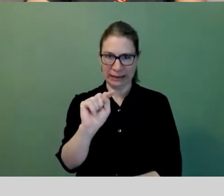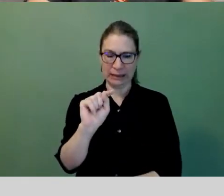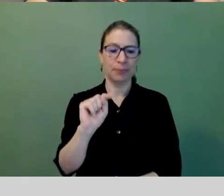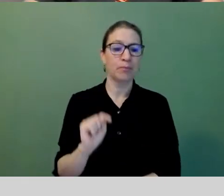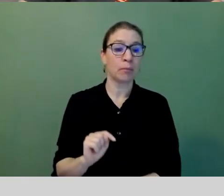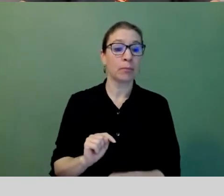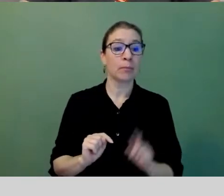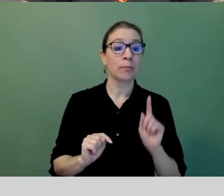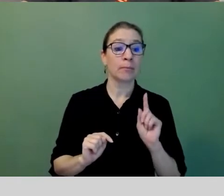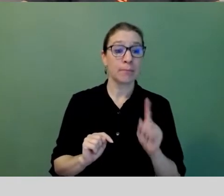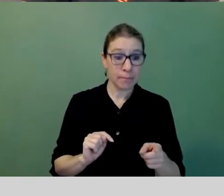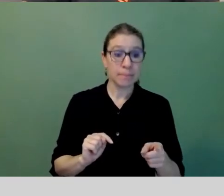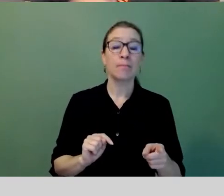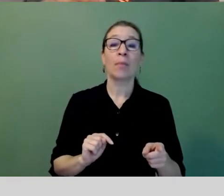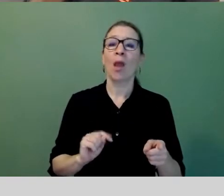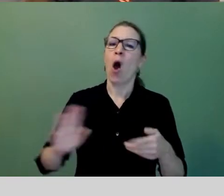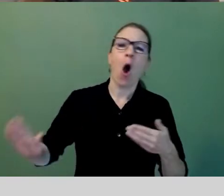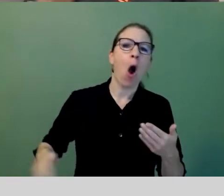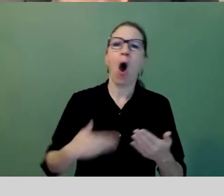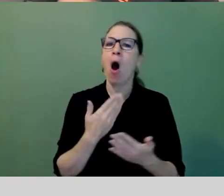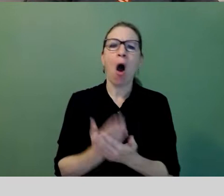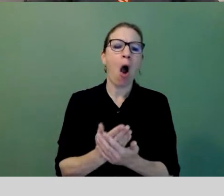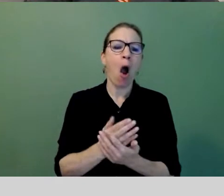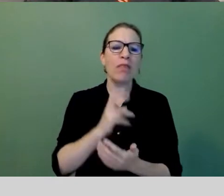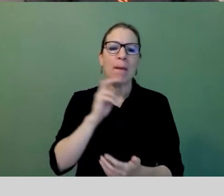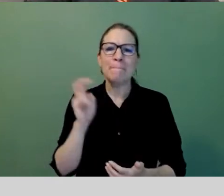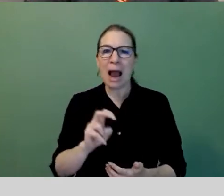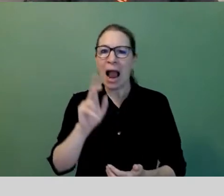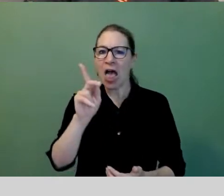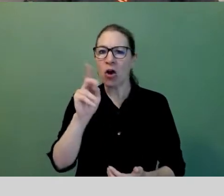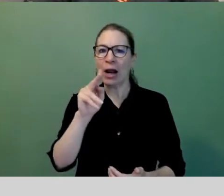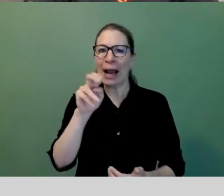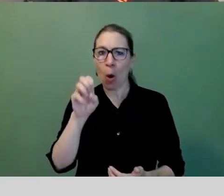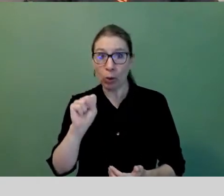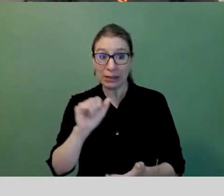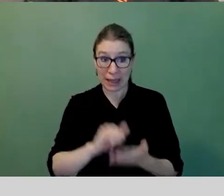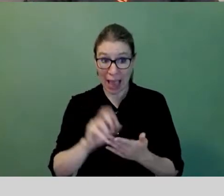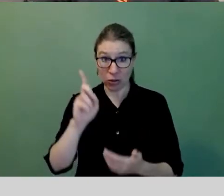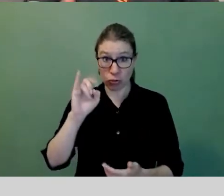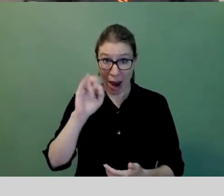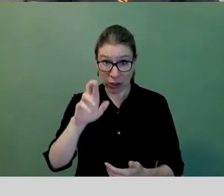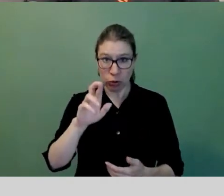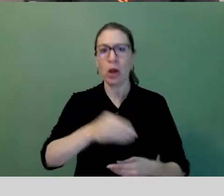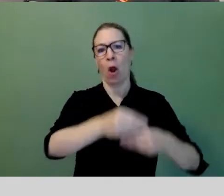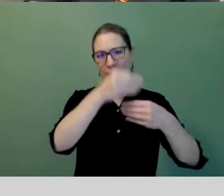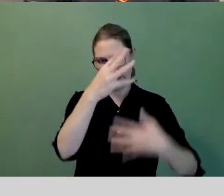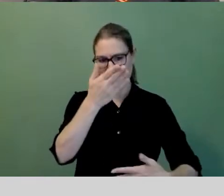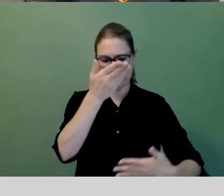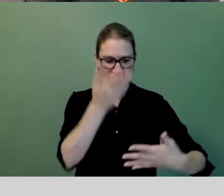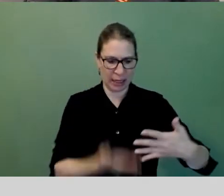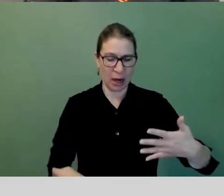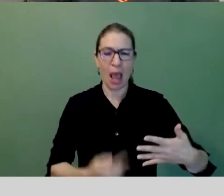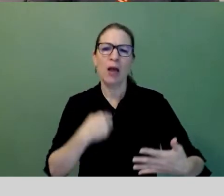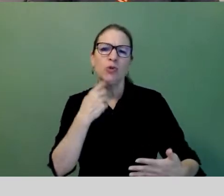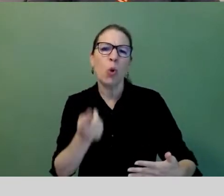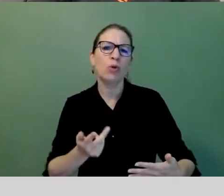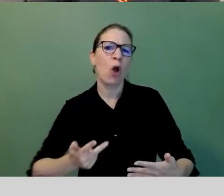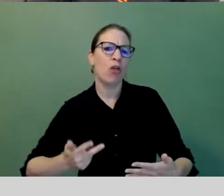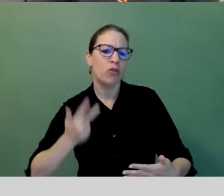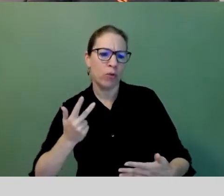Now, what happens is all the Python koans in this directories are listed. As I said, there are three sections,